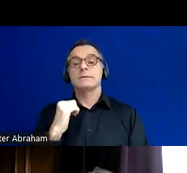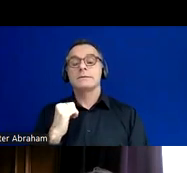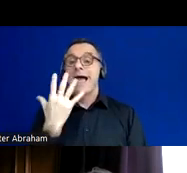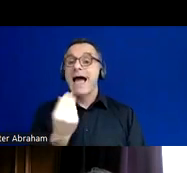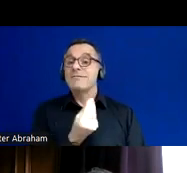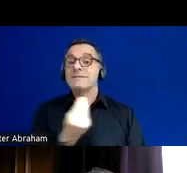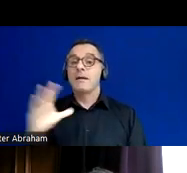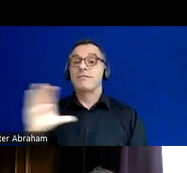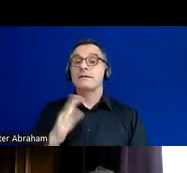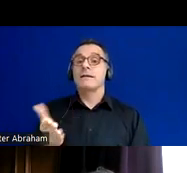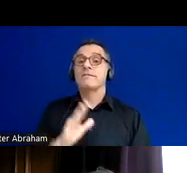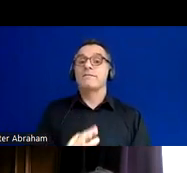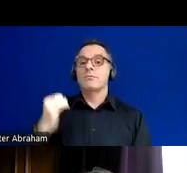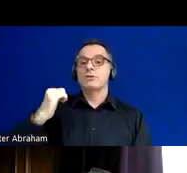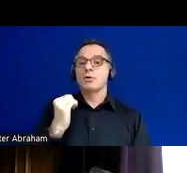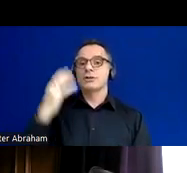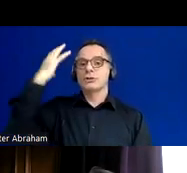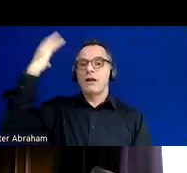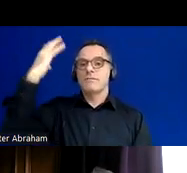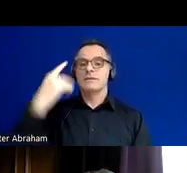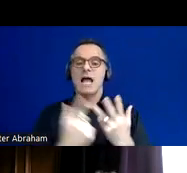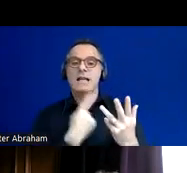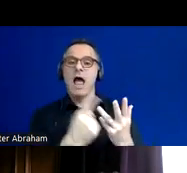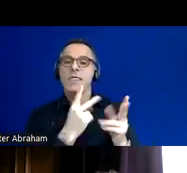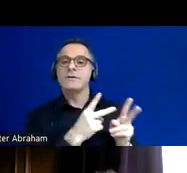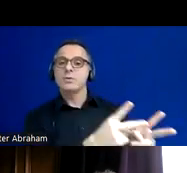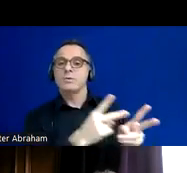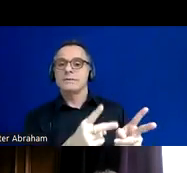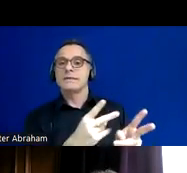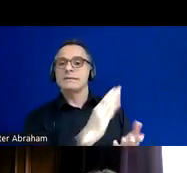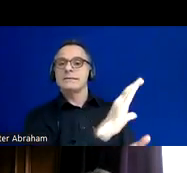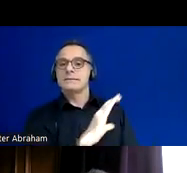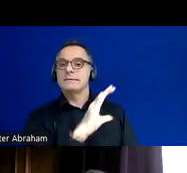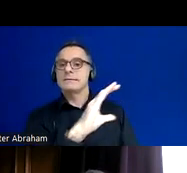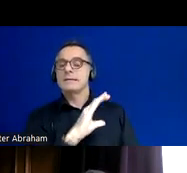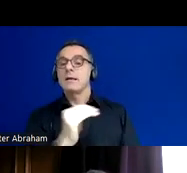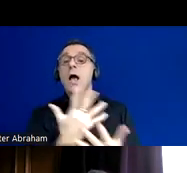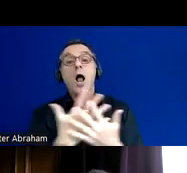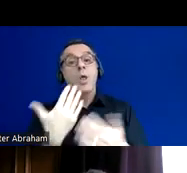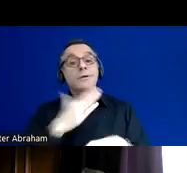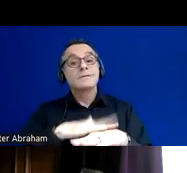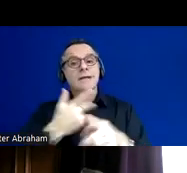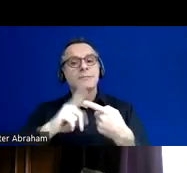Scottish Government and other sources, but a lot of the time we're also relying on grant funding